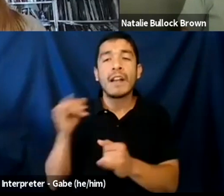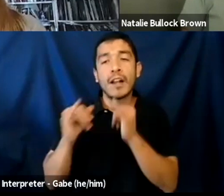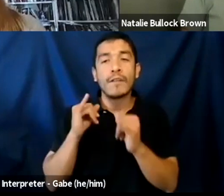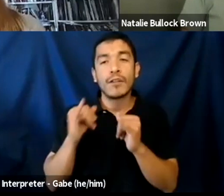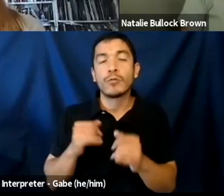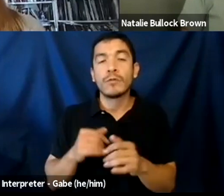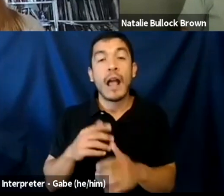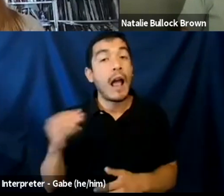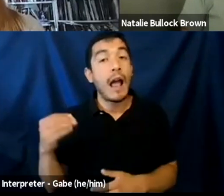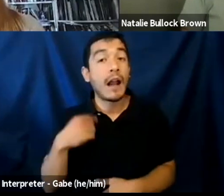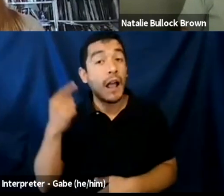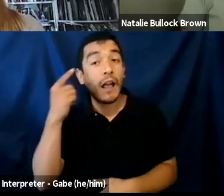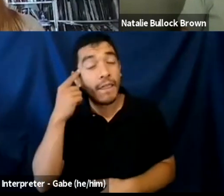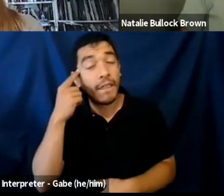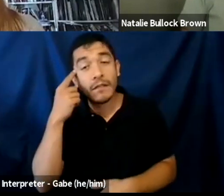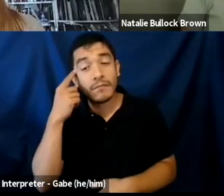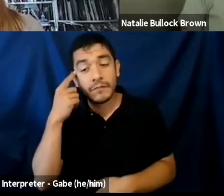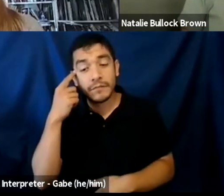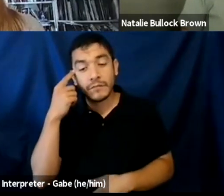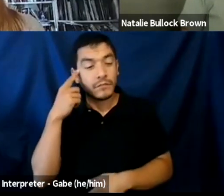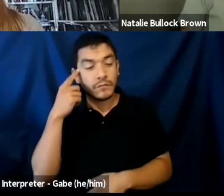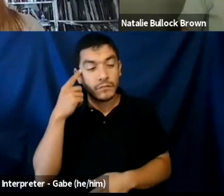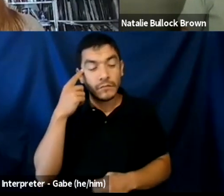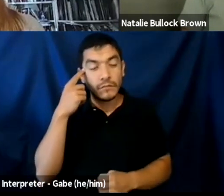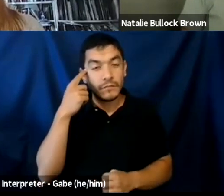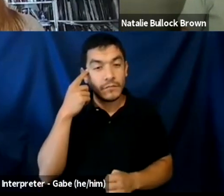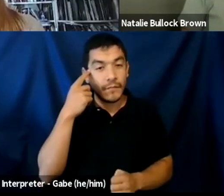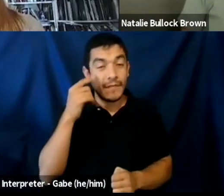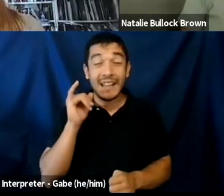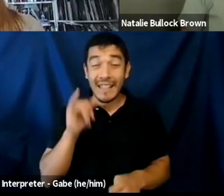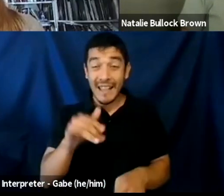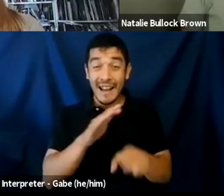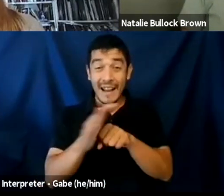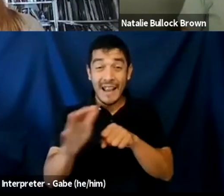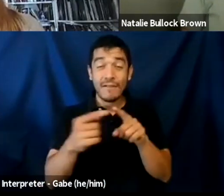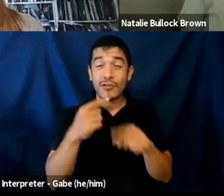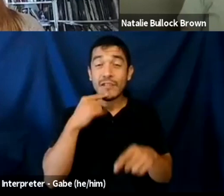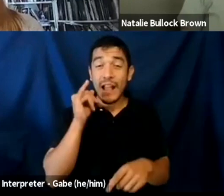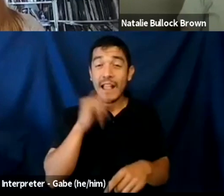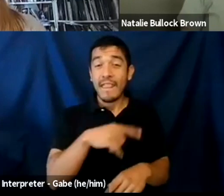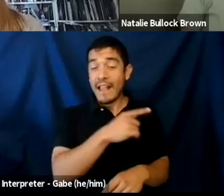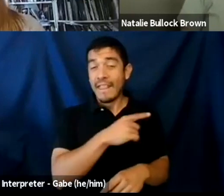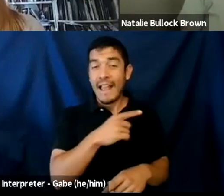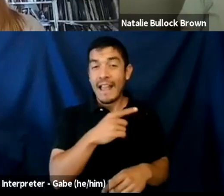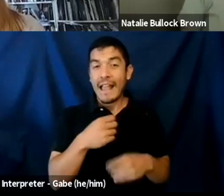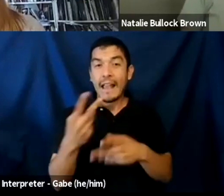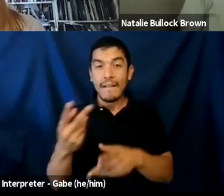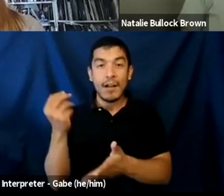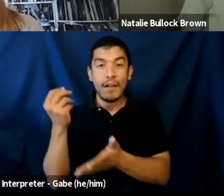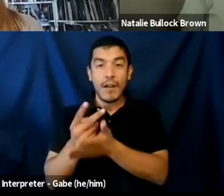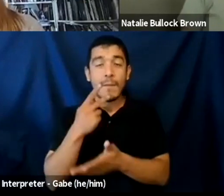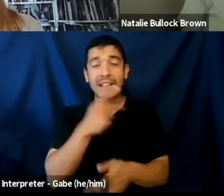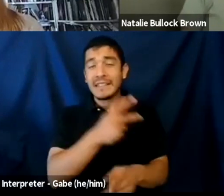And I think, like is that enough to say that the guardian consented because he's taking care of her? I mean, I think, again,